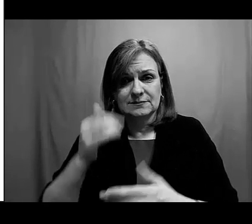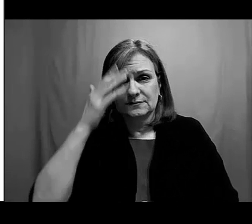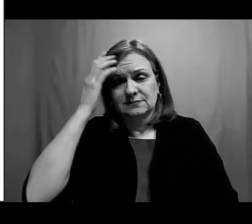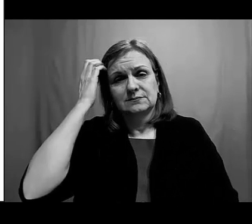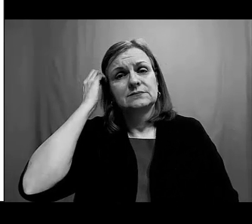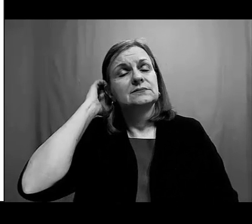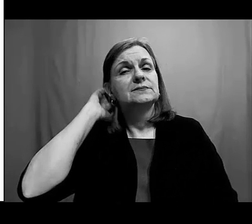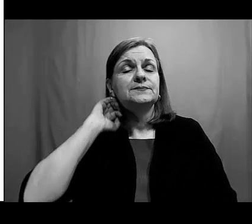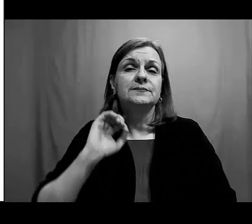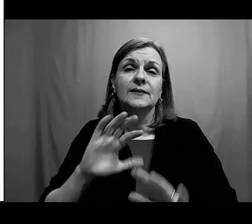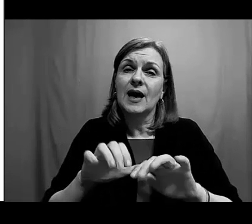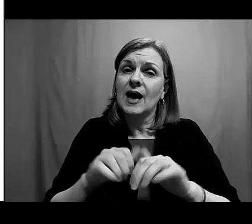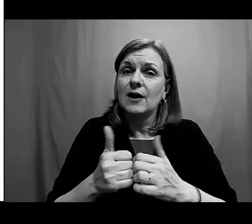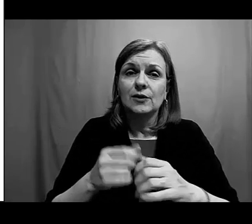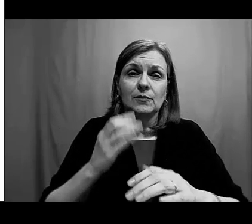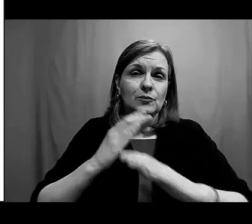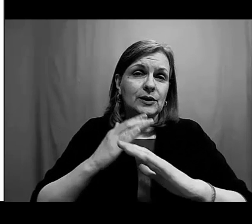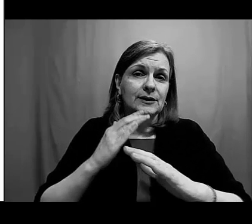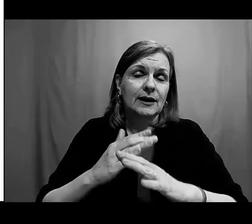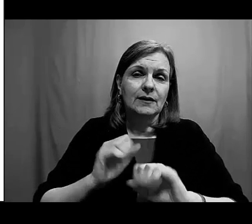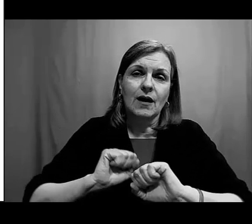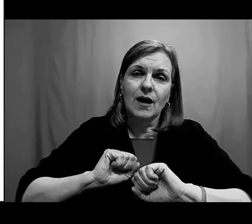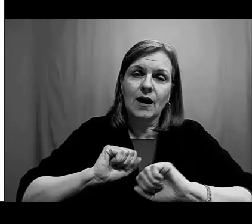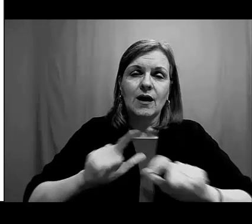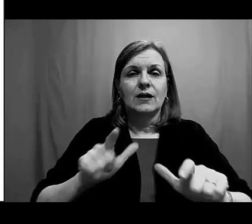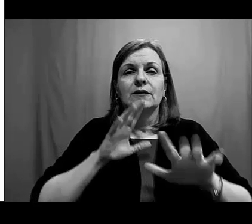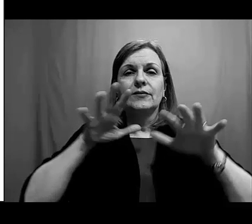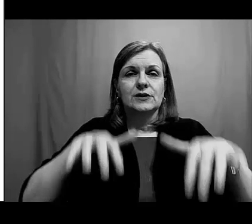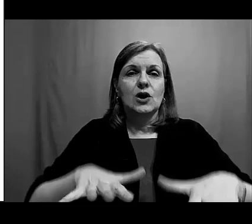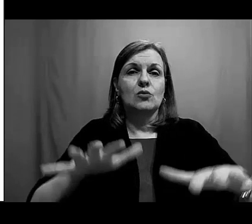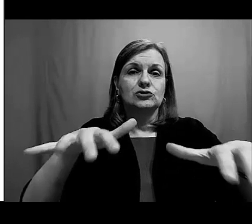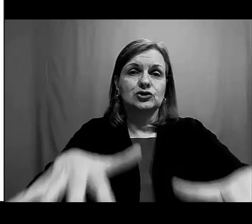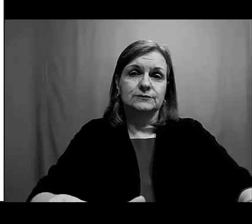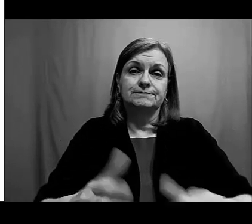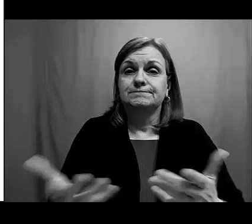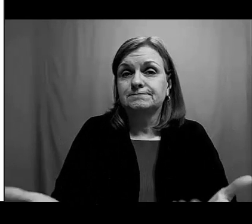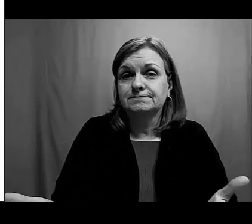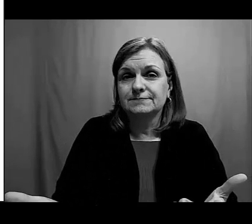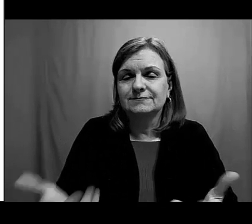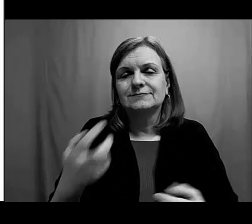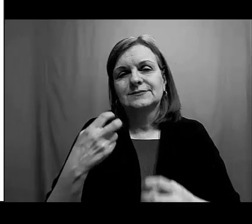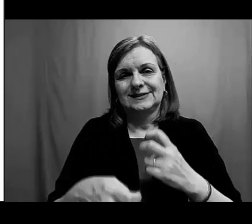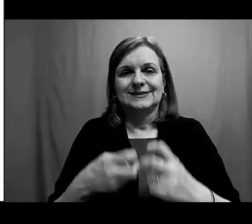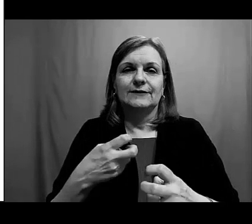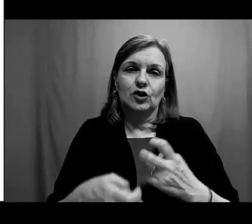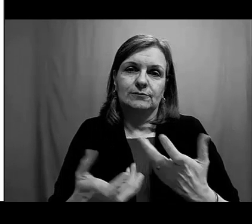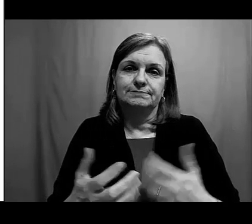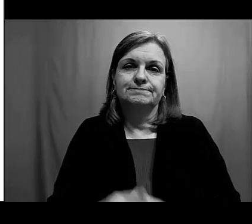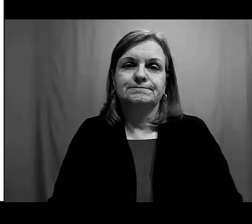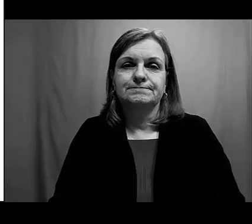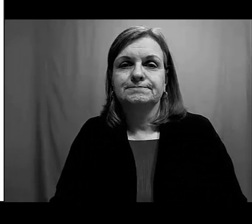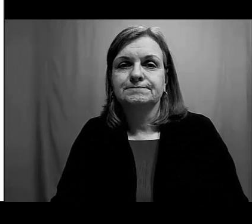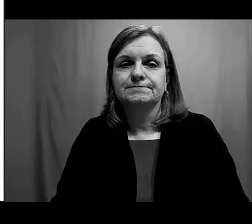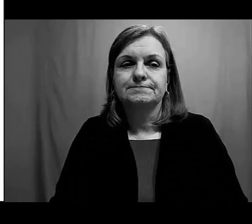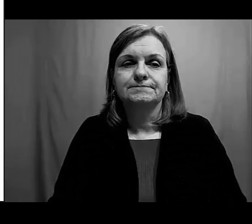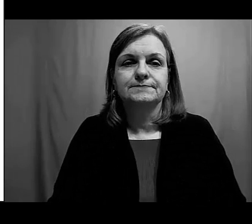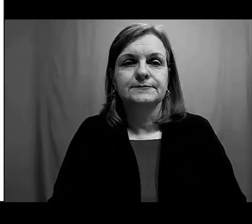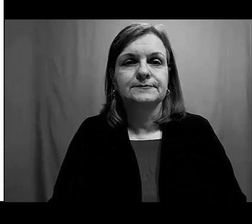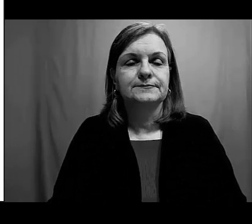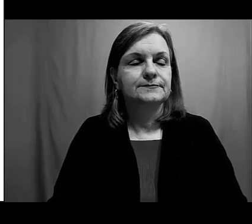How do you do that?? How do you protect the entire Pacific Ocean!?!?! it's a difficult one to think about